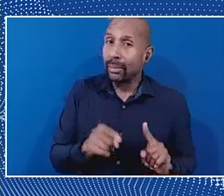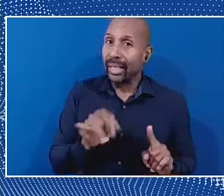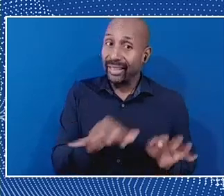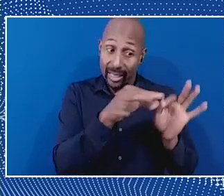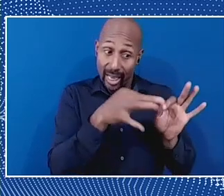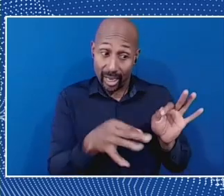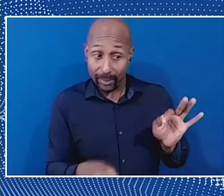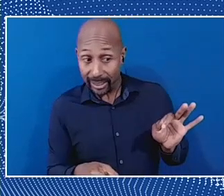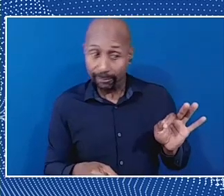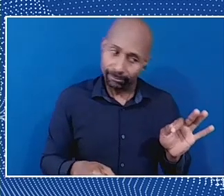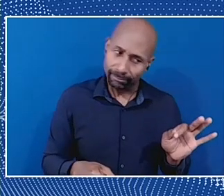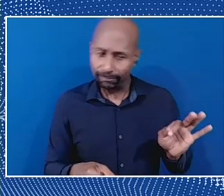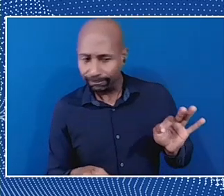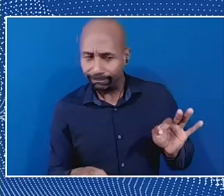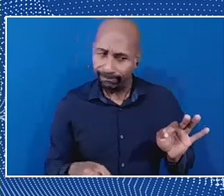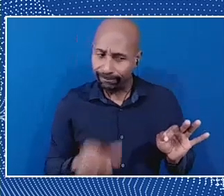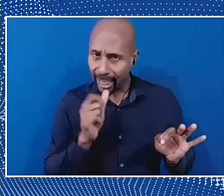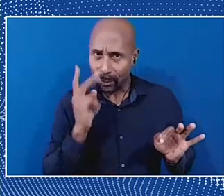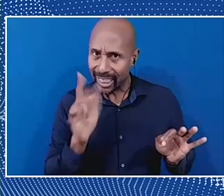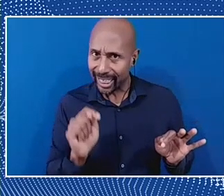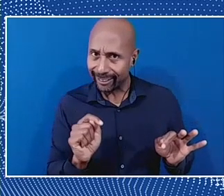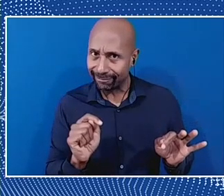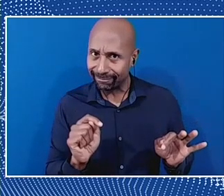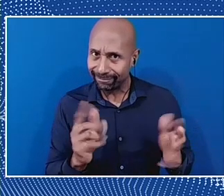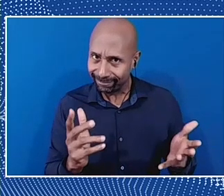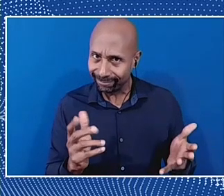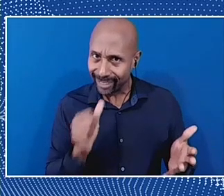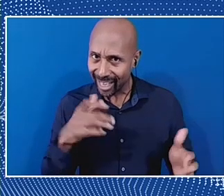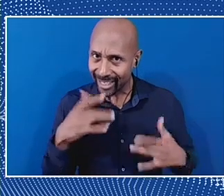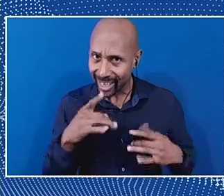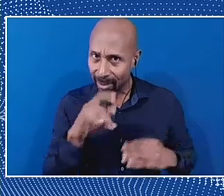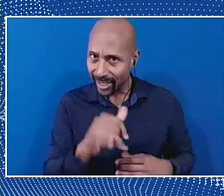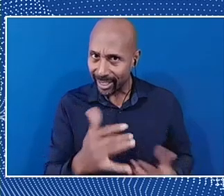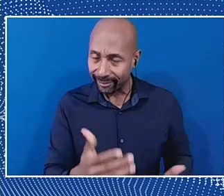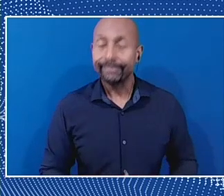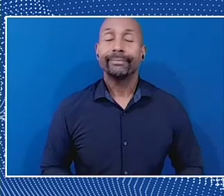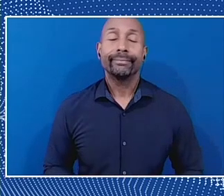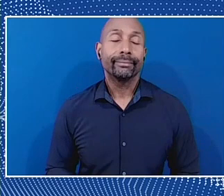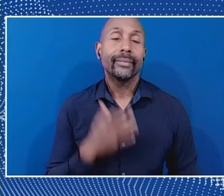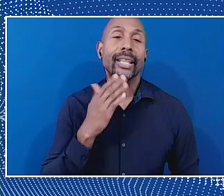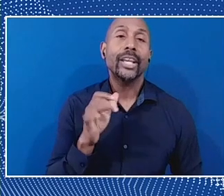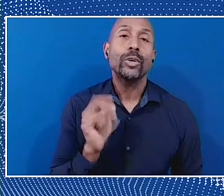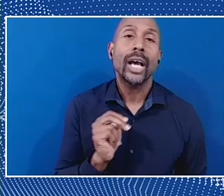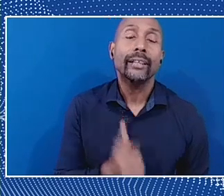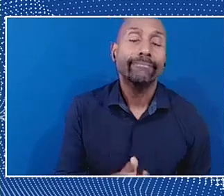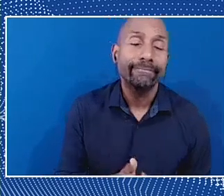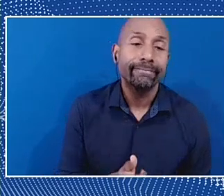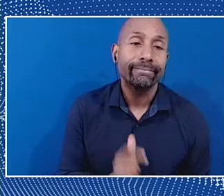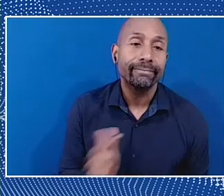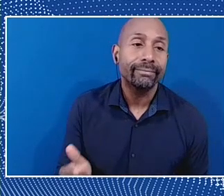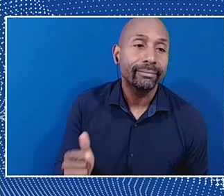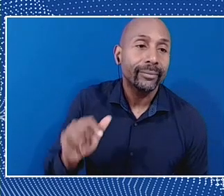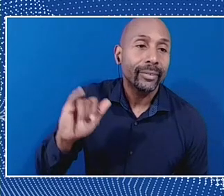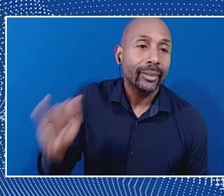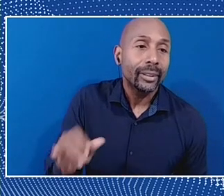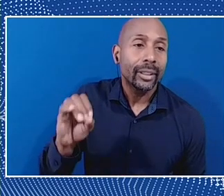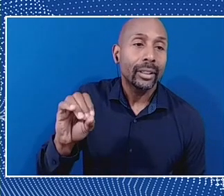Thank you, John. Jordan Nellums. Yes. Thank you. And I just wanted to agree with my